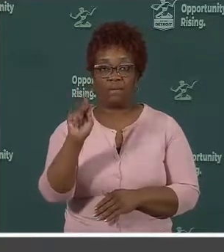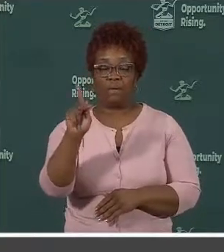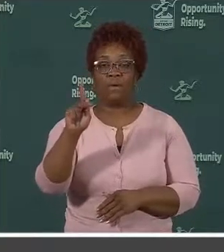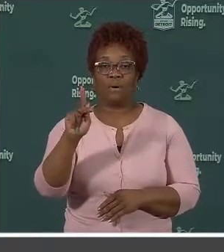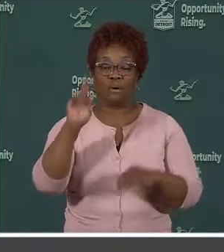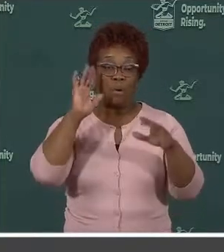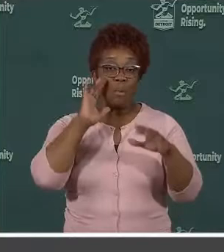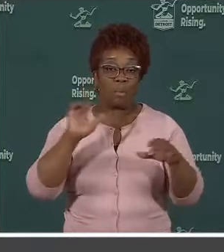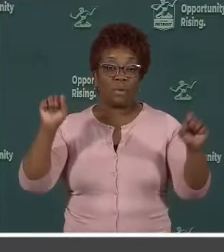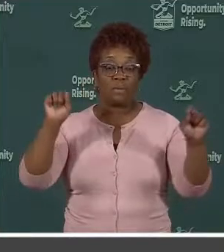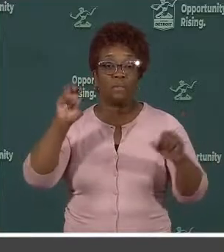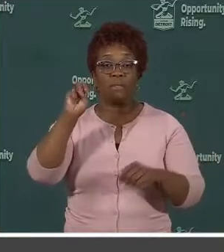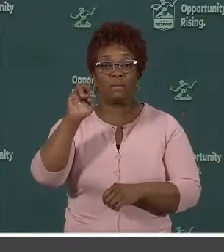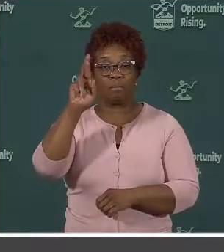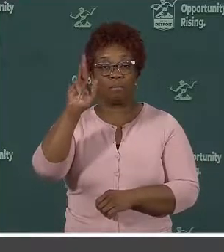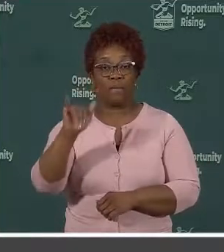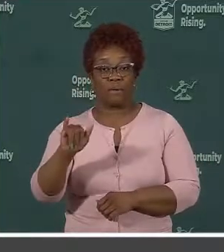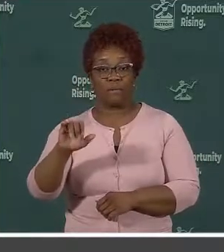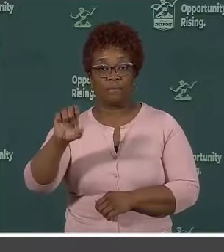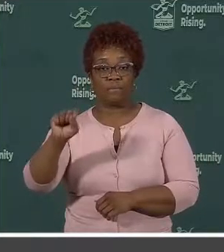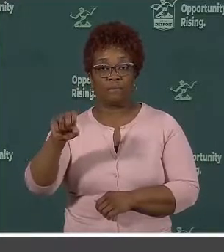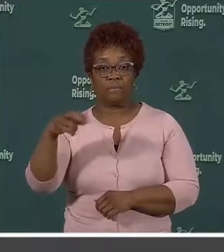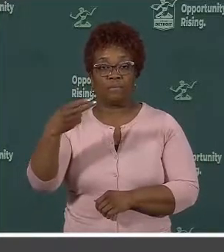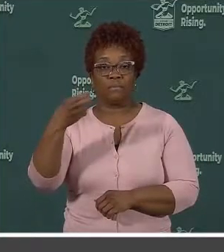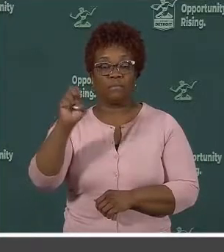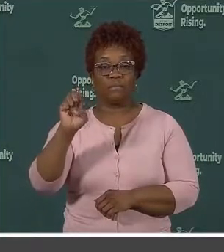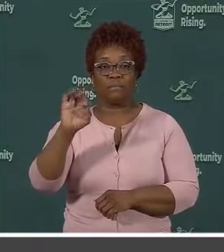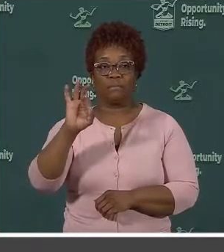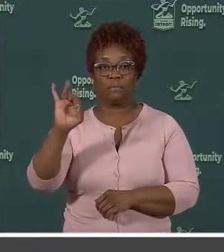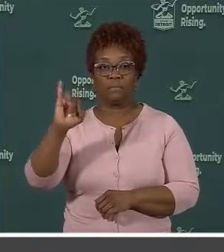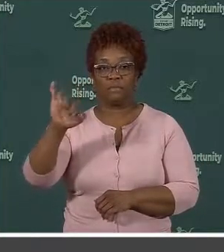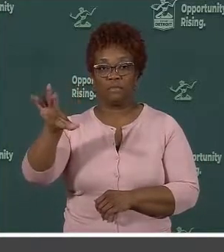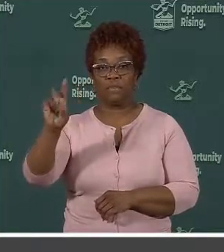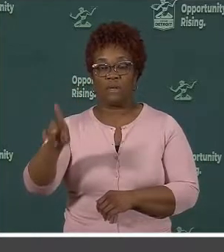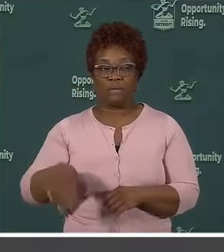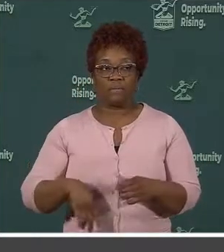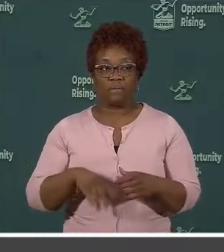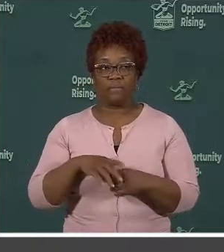SHEFI PRESIDENT PRO TEM JAMES